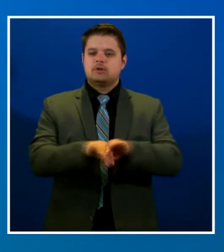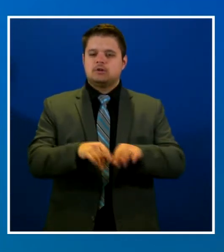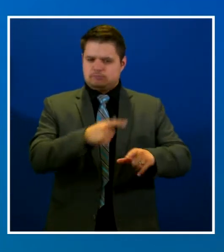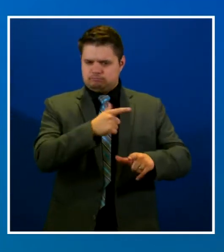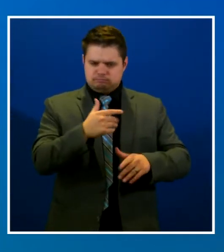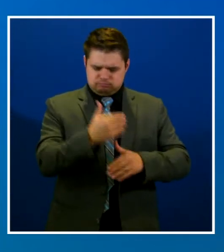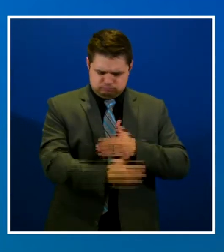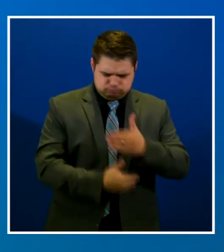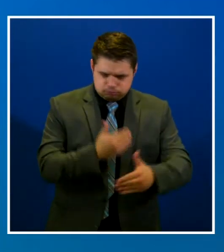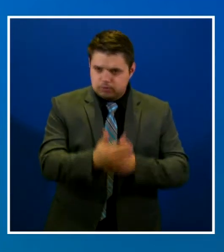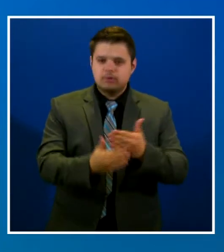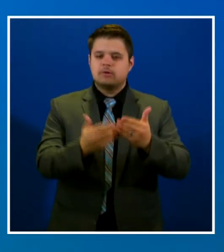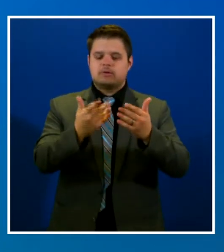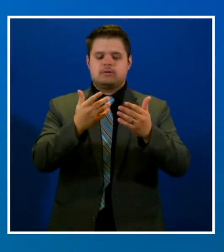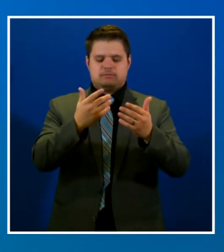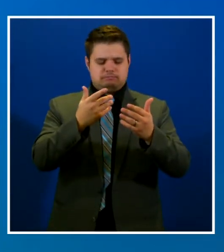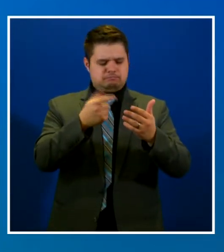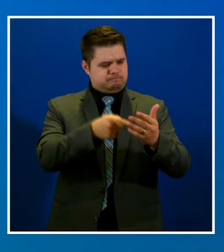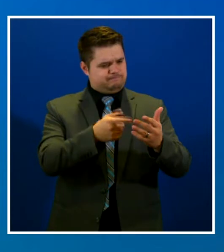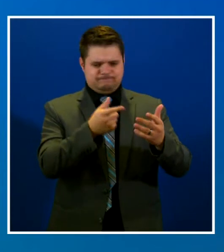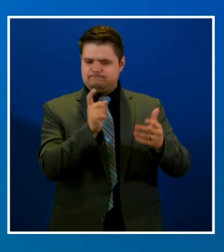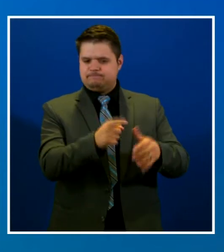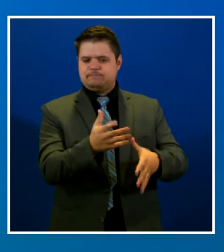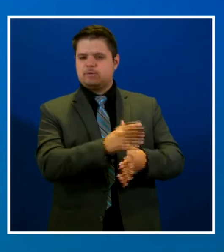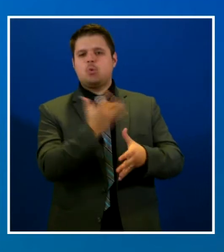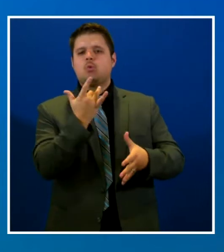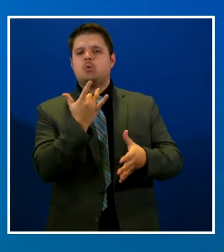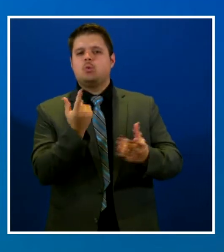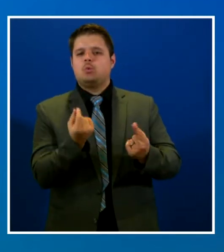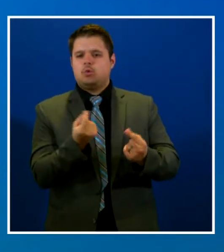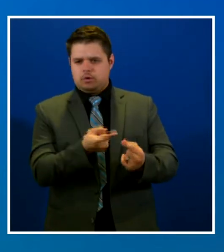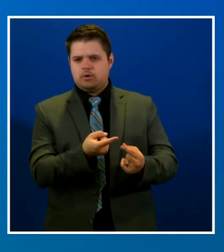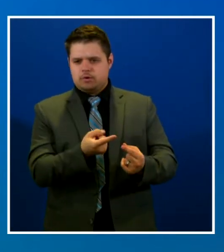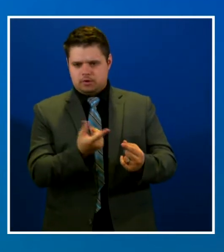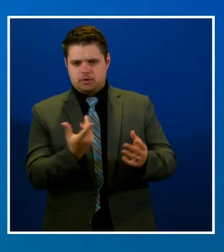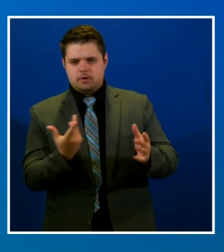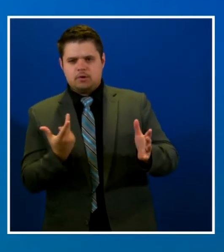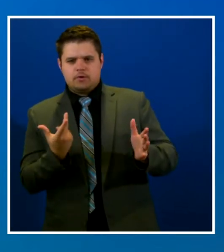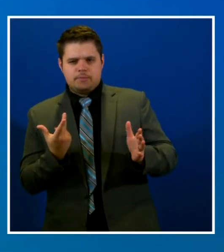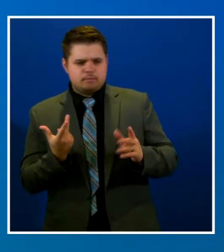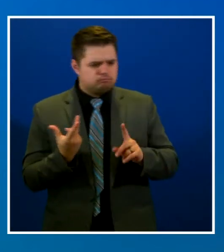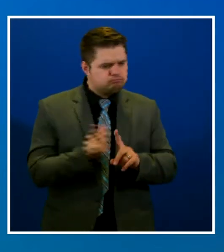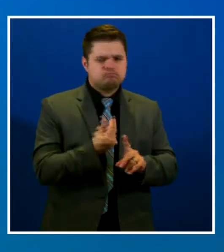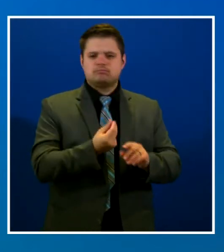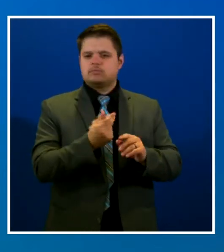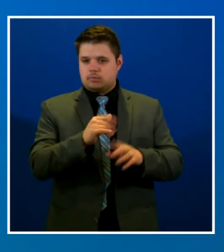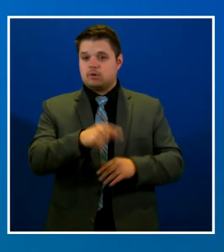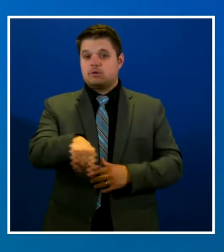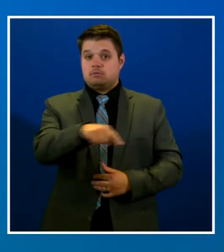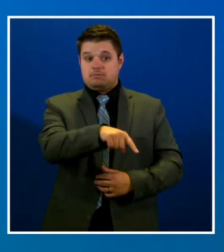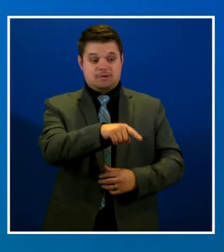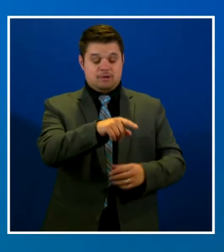and licensed childcare workers to Washington's Phase 1B Tier 1